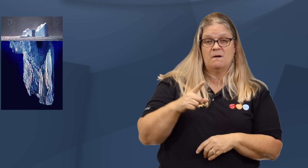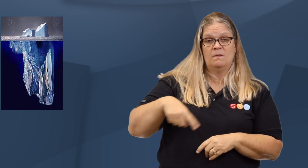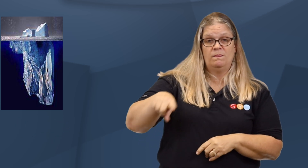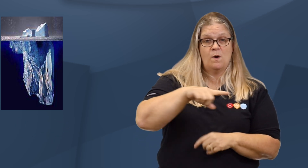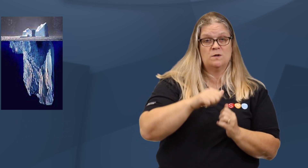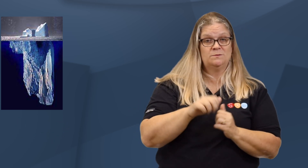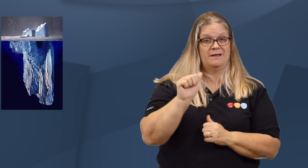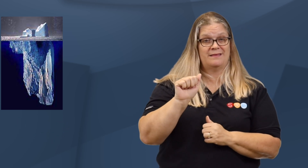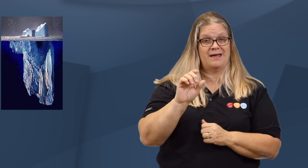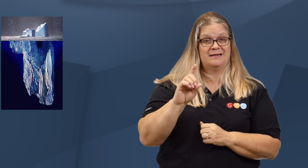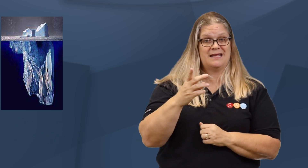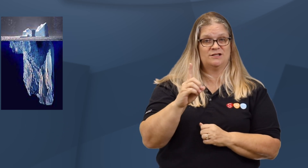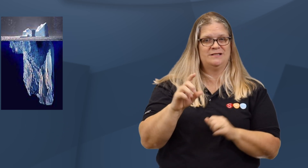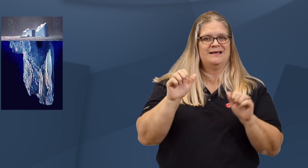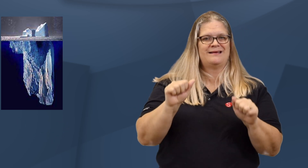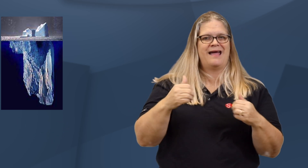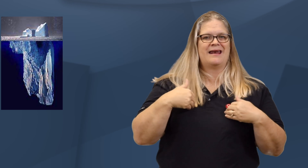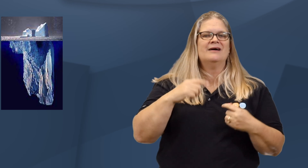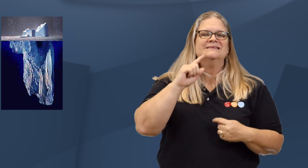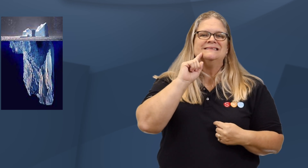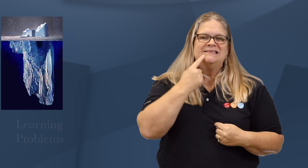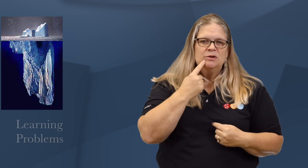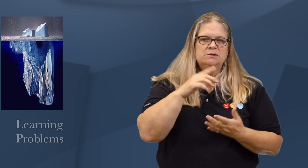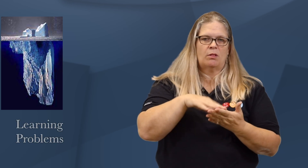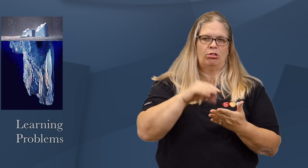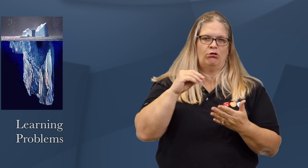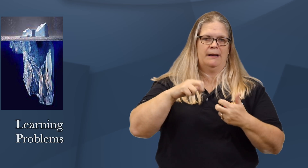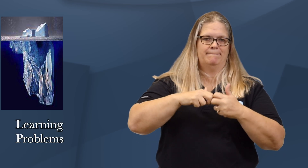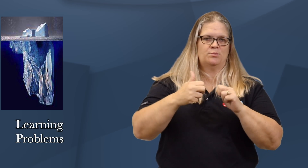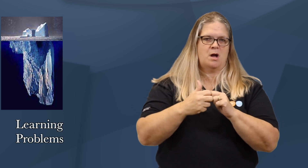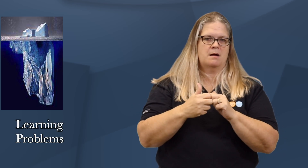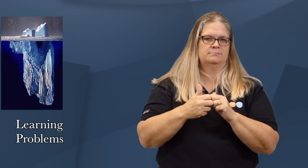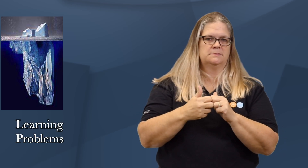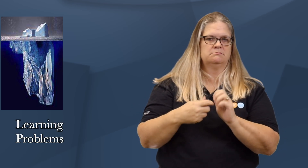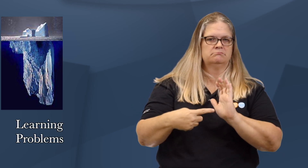those with ADHD can have serious learning problems,